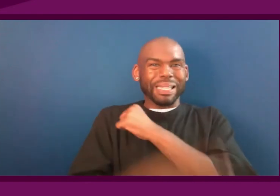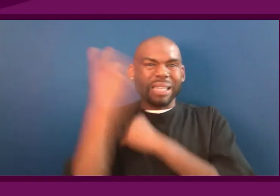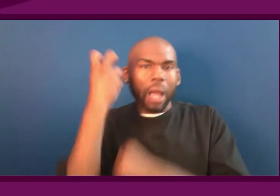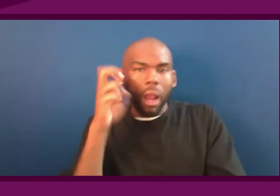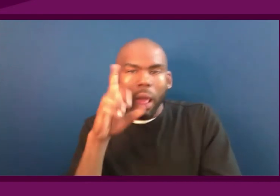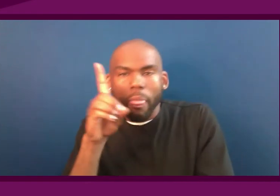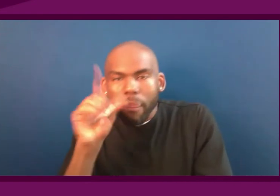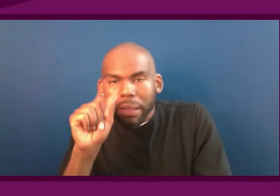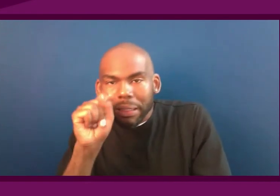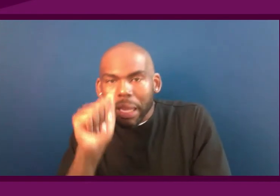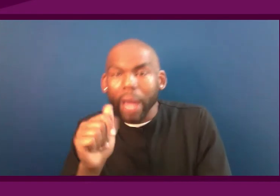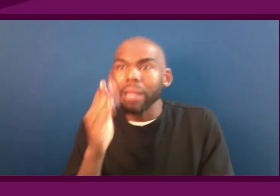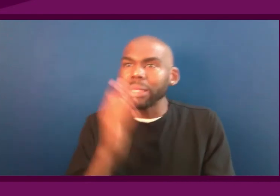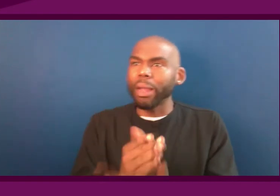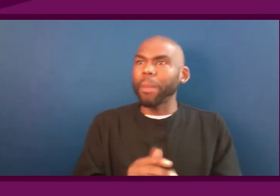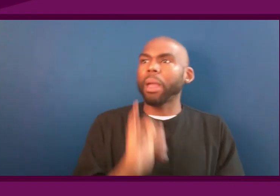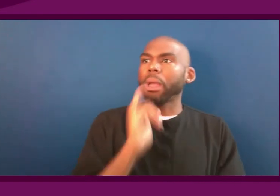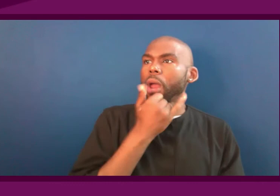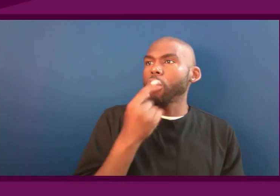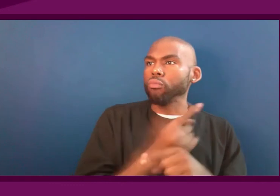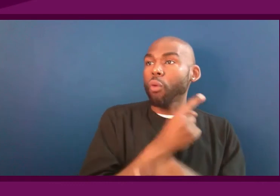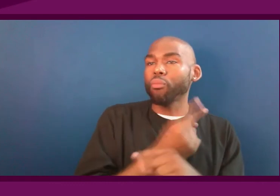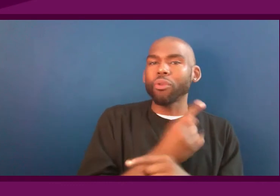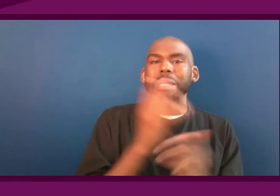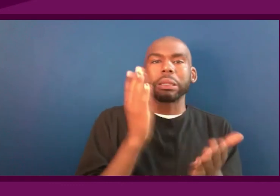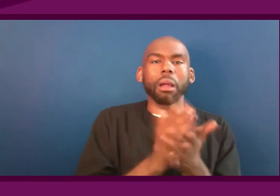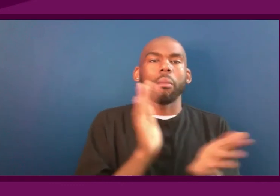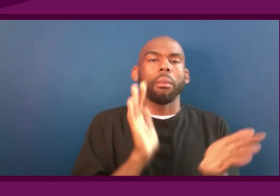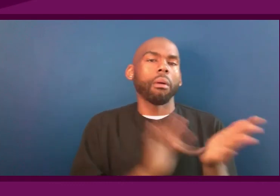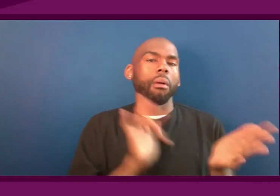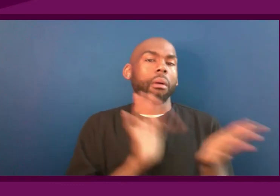workforce that includes people with disabilities and we are watching.